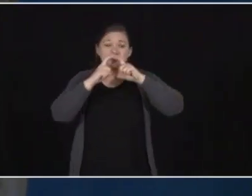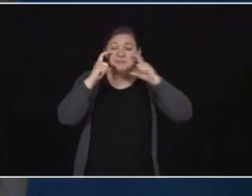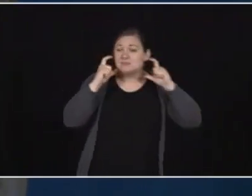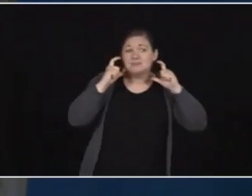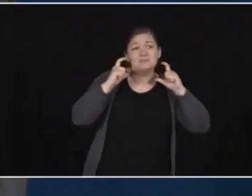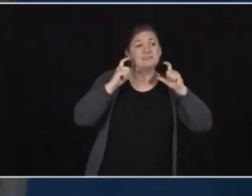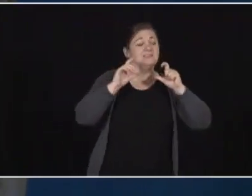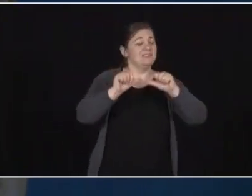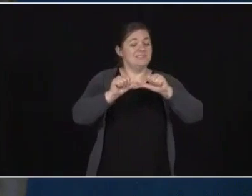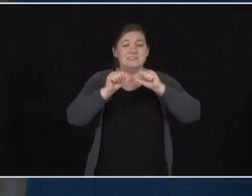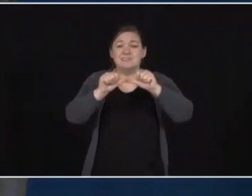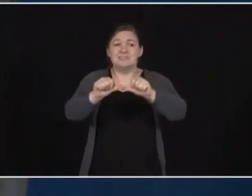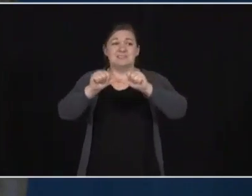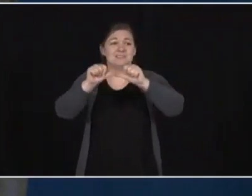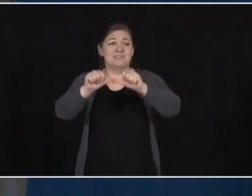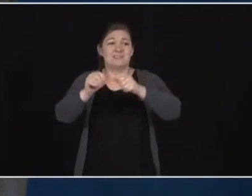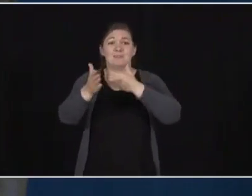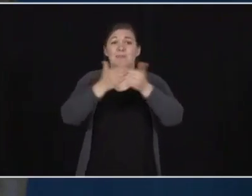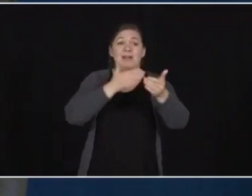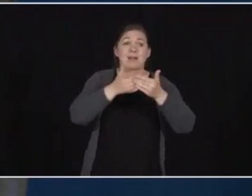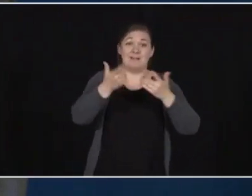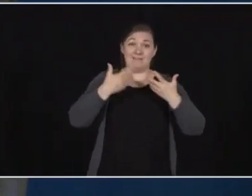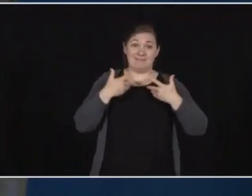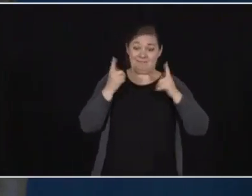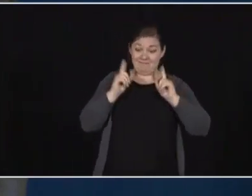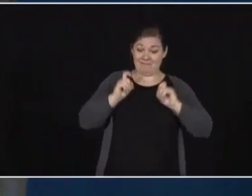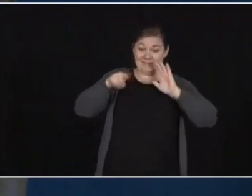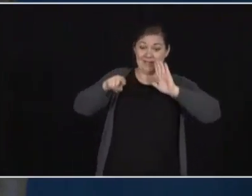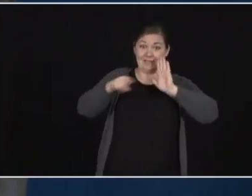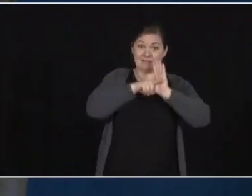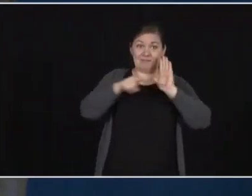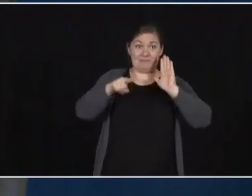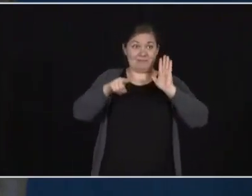practices are fundamental. And fundamentally important to make sure we continue to battle COVID-19.